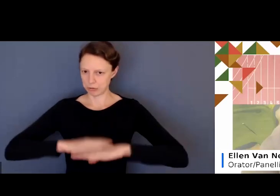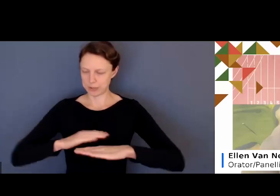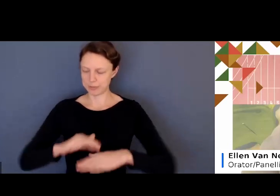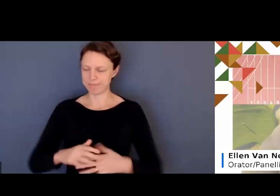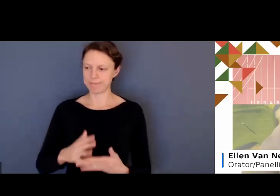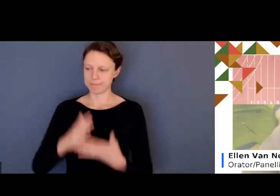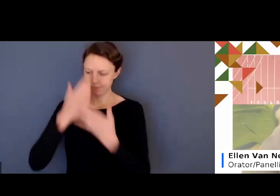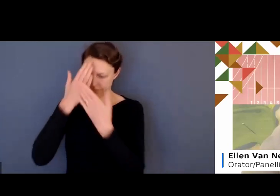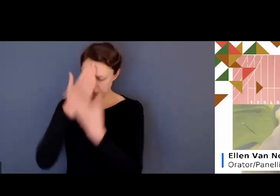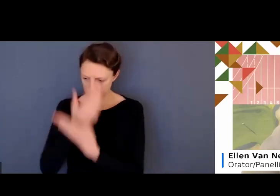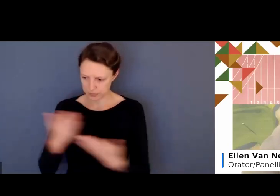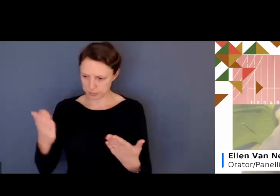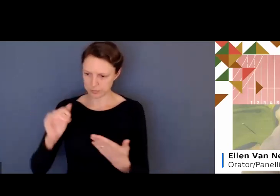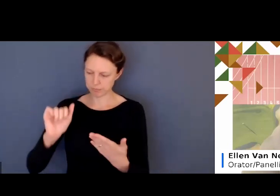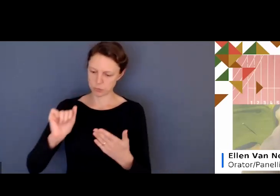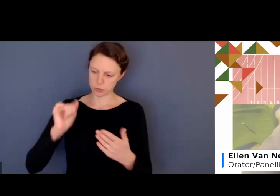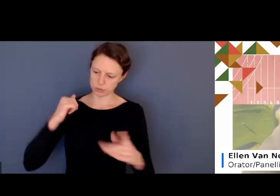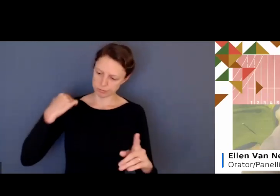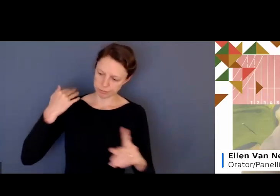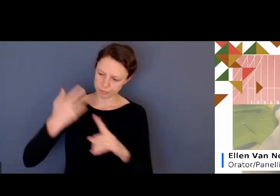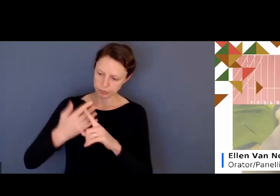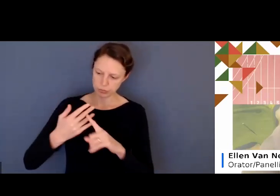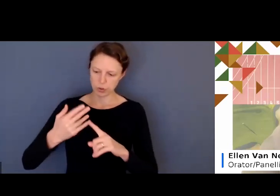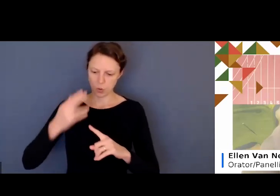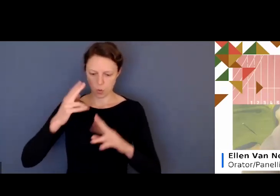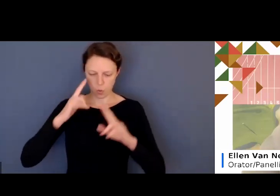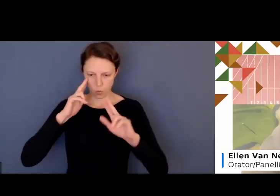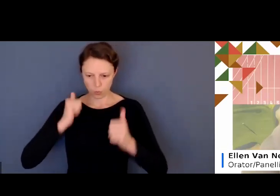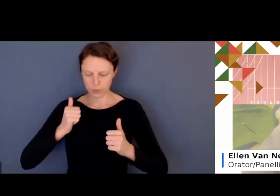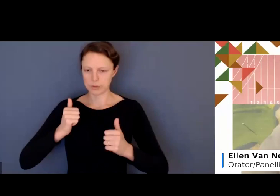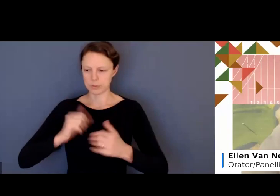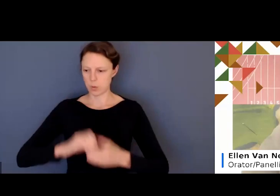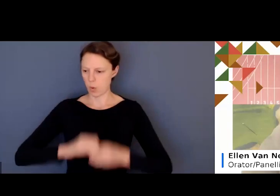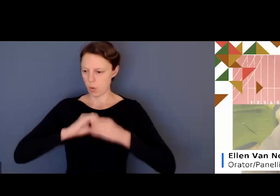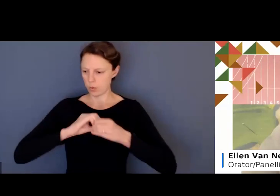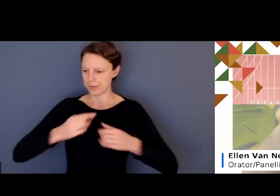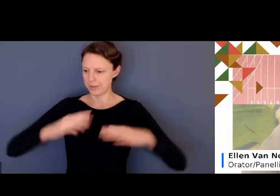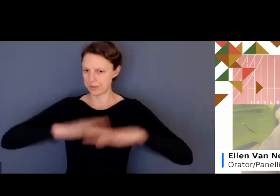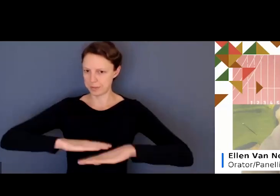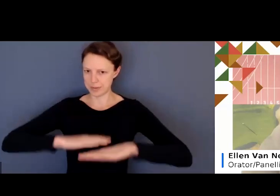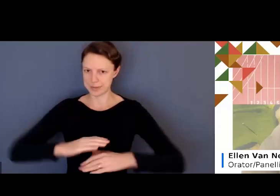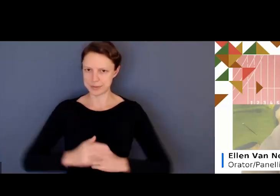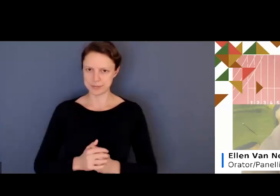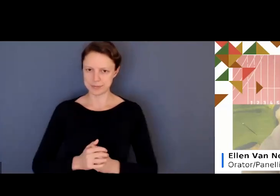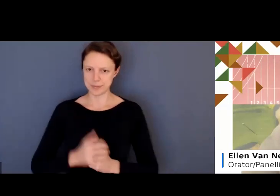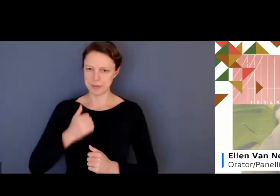and elders of this place. I have mununjali and Dutch ancestry.